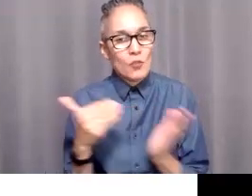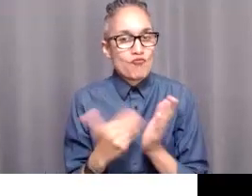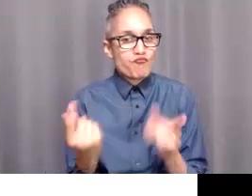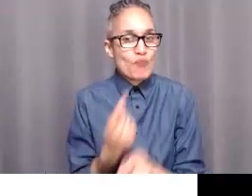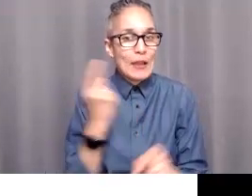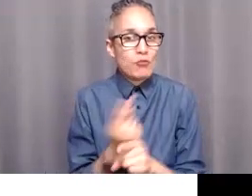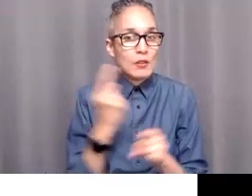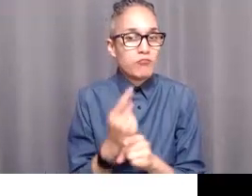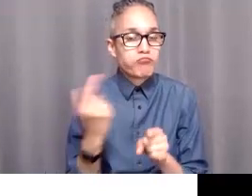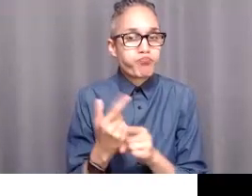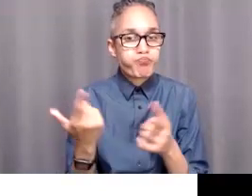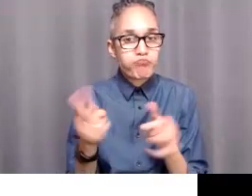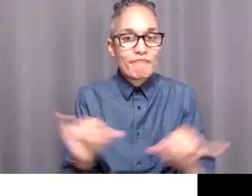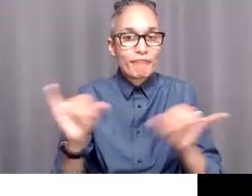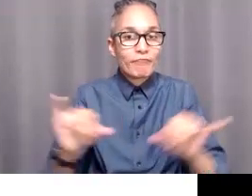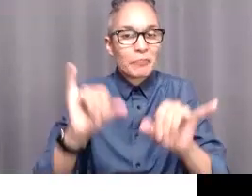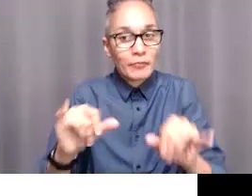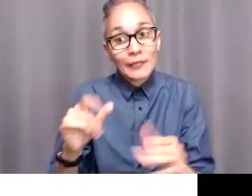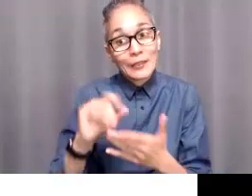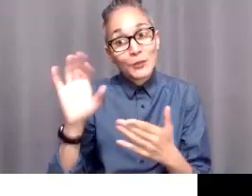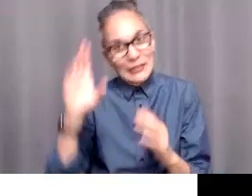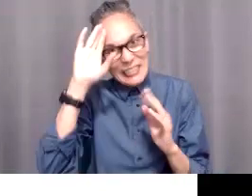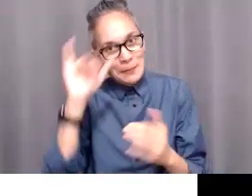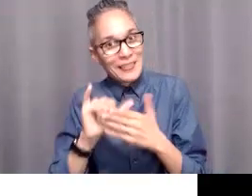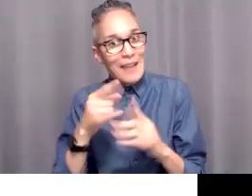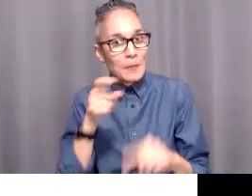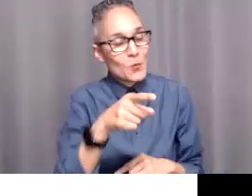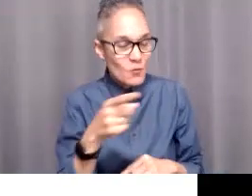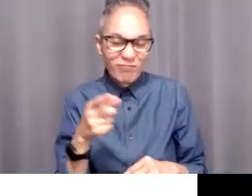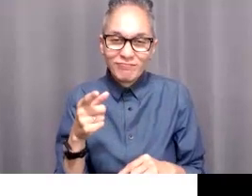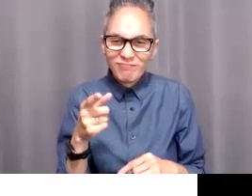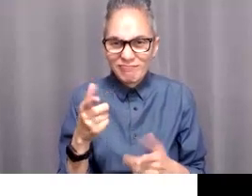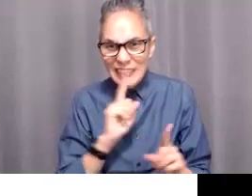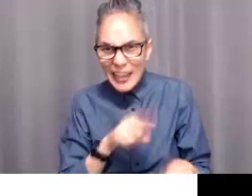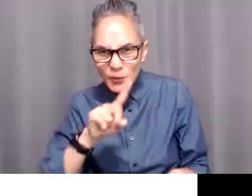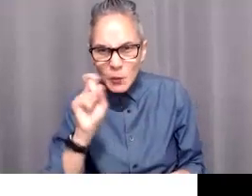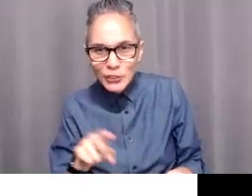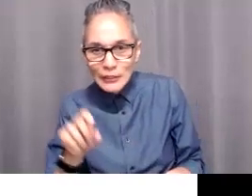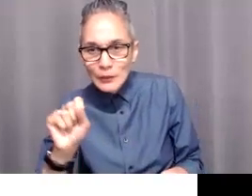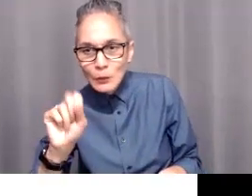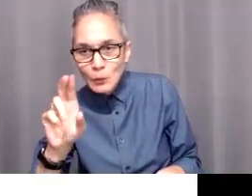And, and students are expecting it. Yes. For sure. Does that answer your question, Susan.